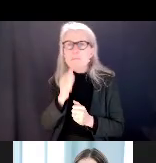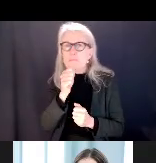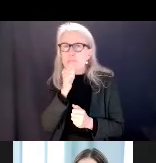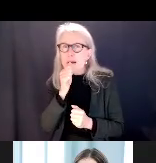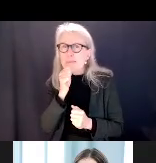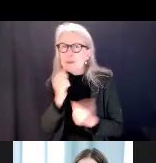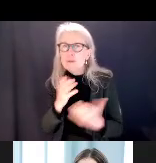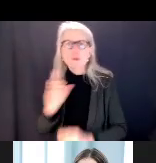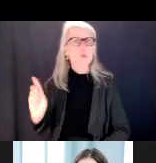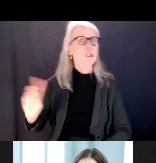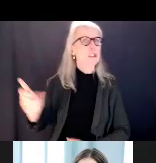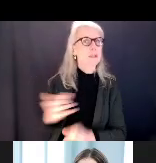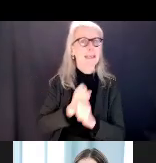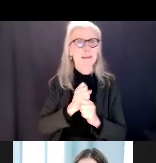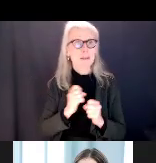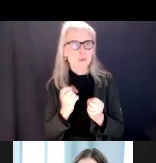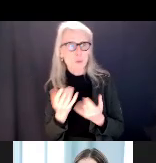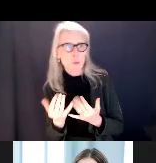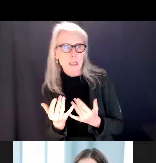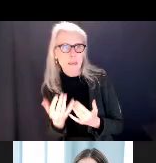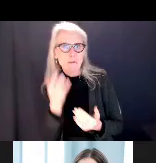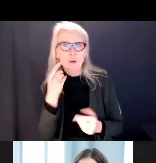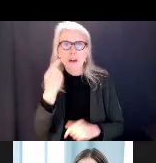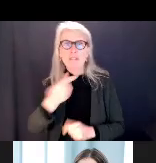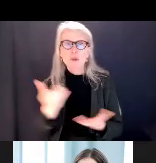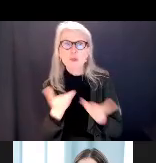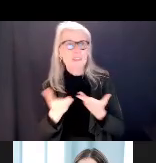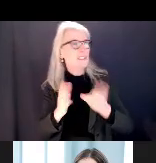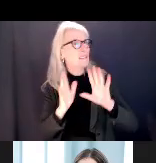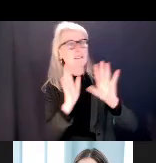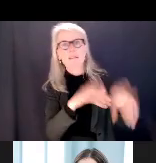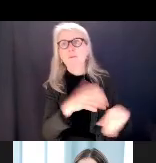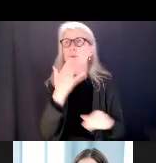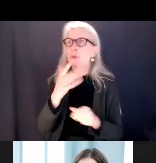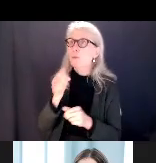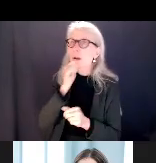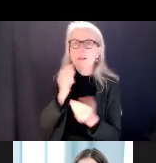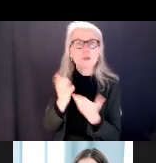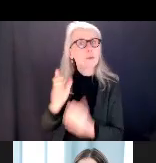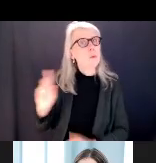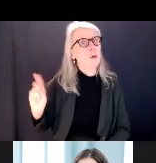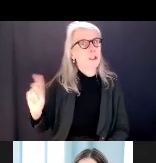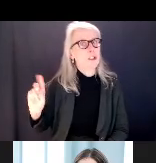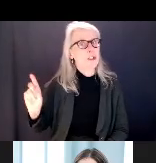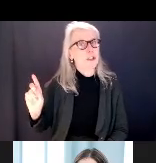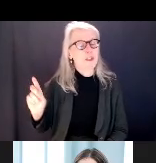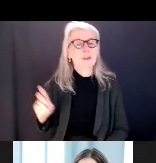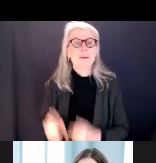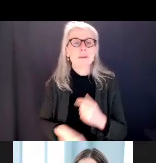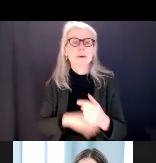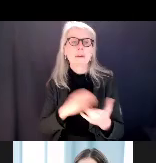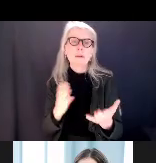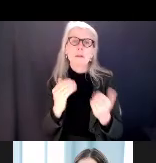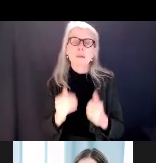to wait for the funded services. Um, some families are saying it's too long and there's not enough